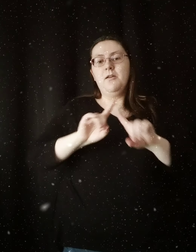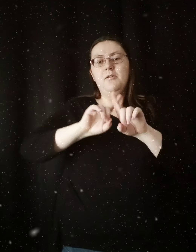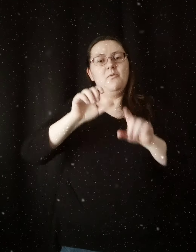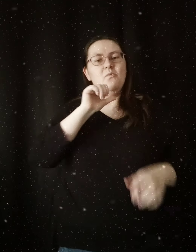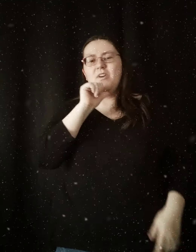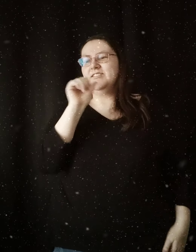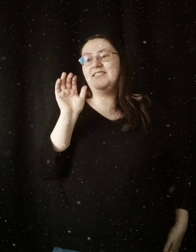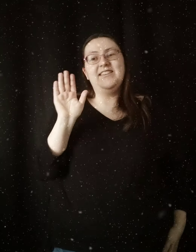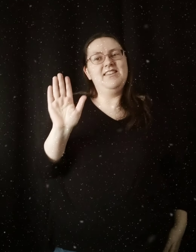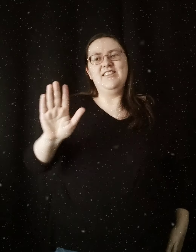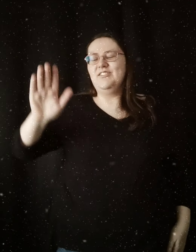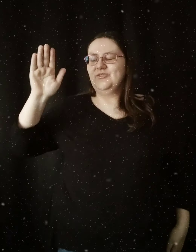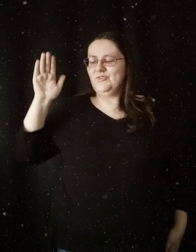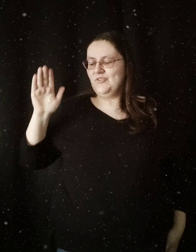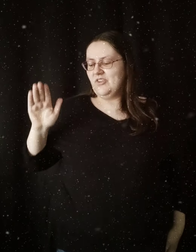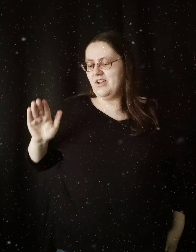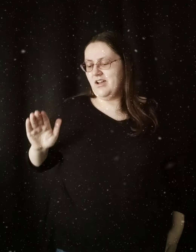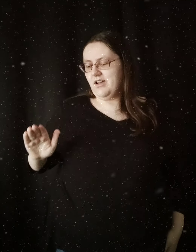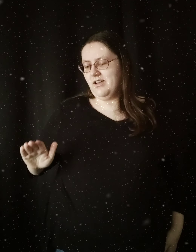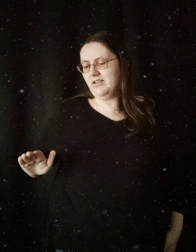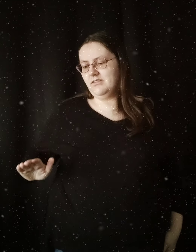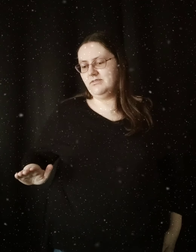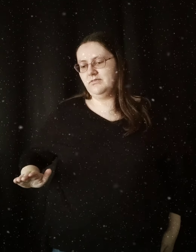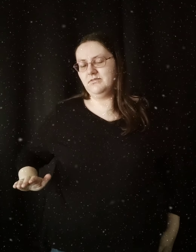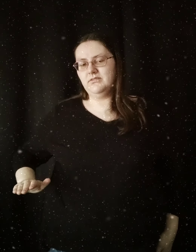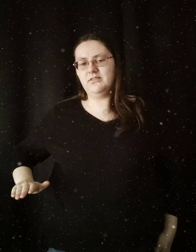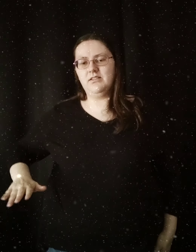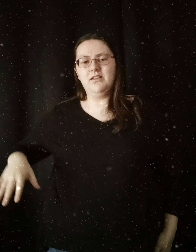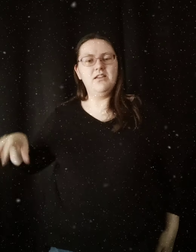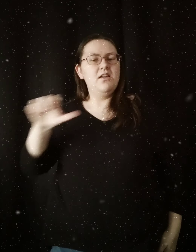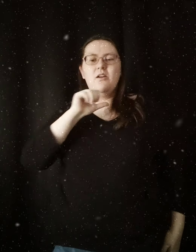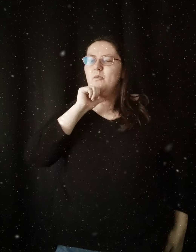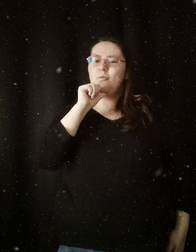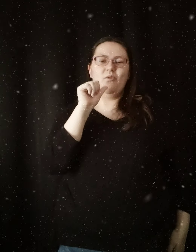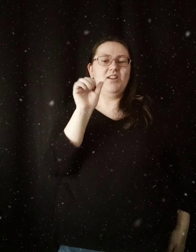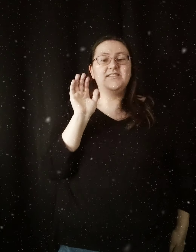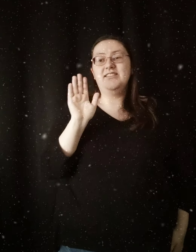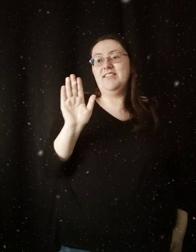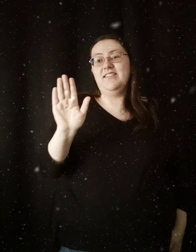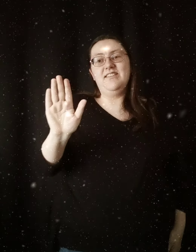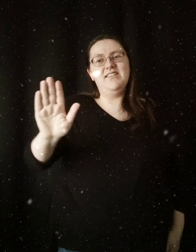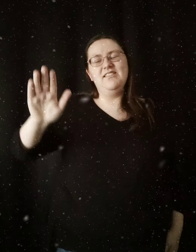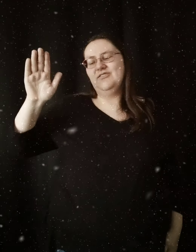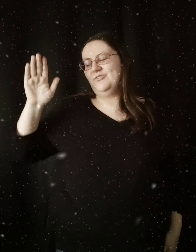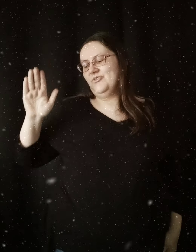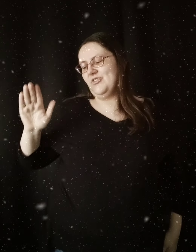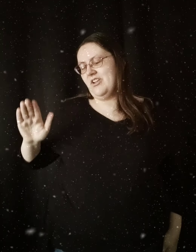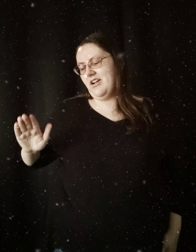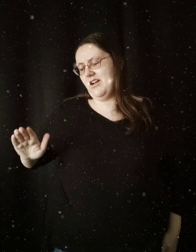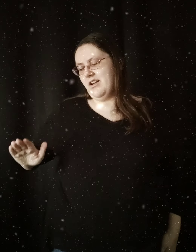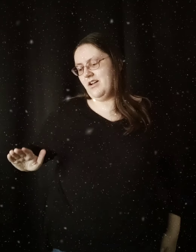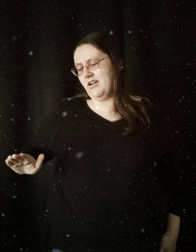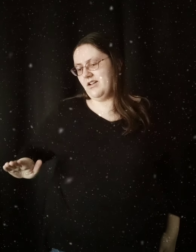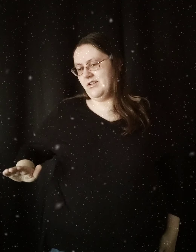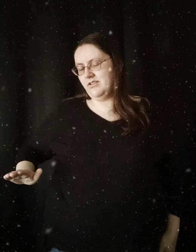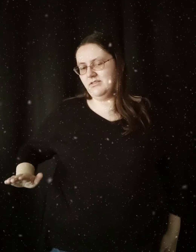It wasn't his child